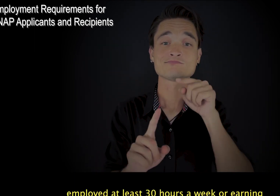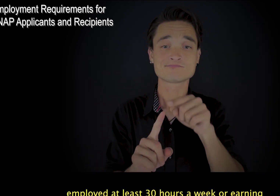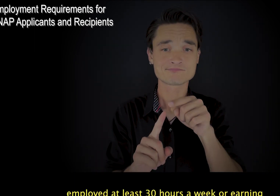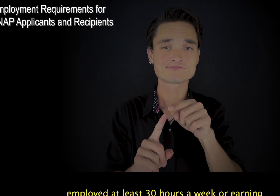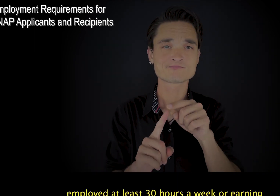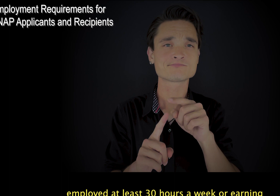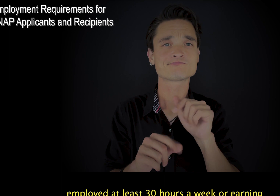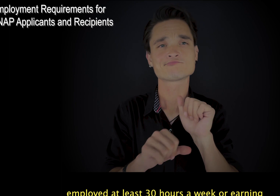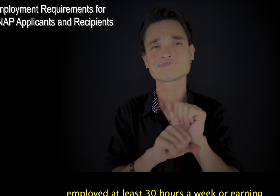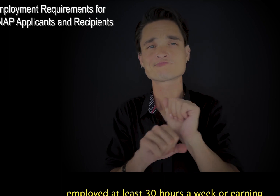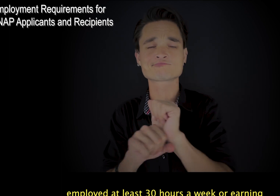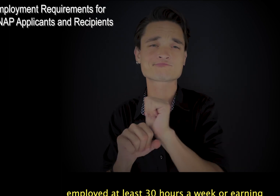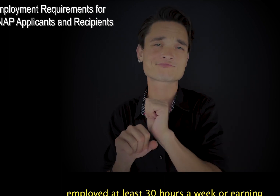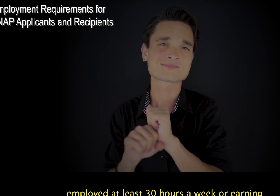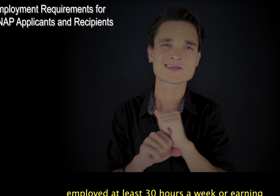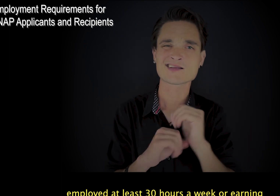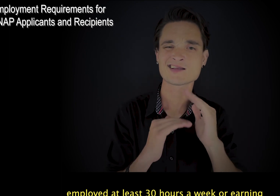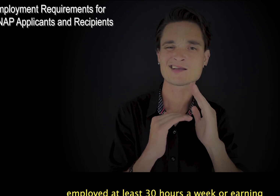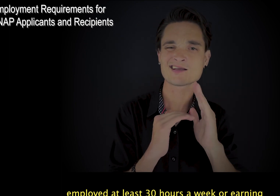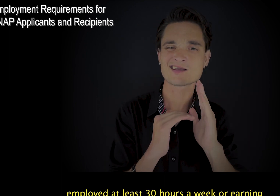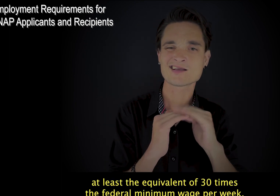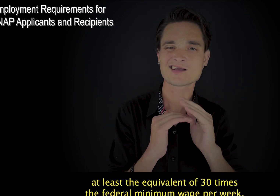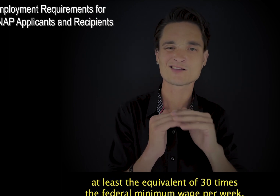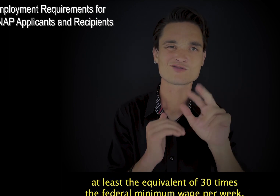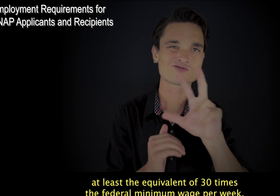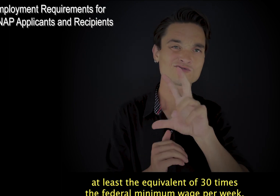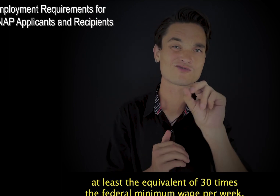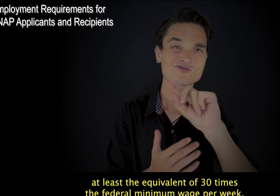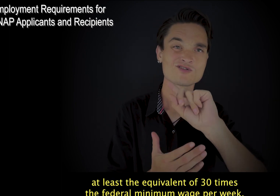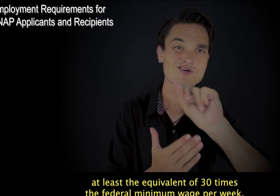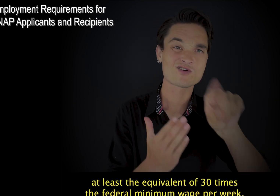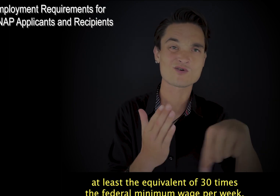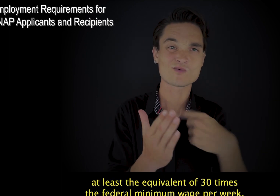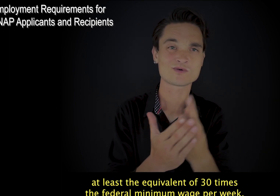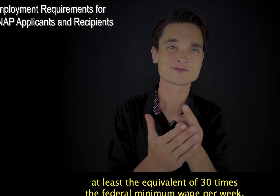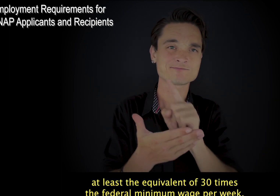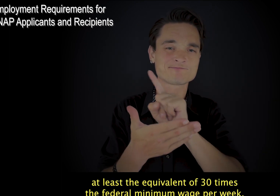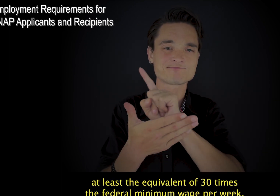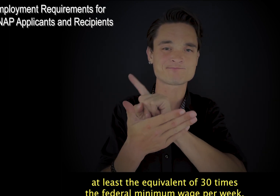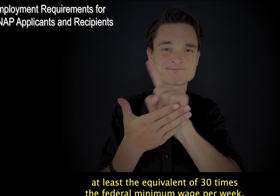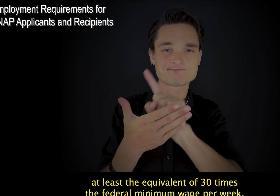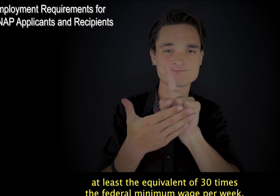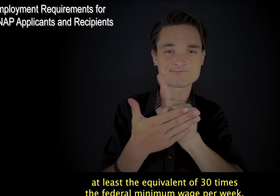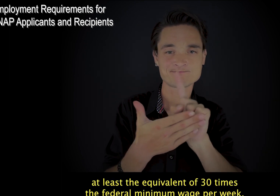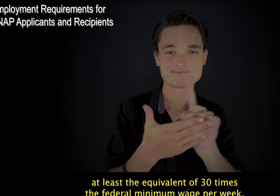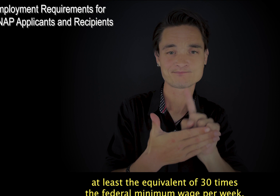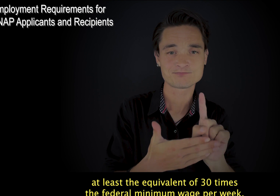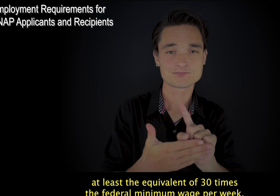employed at least 30 hours a week or earning at least the equivalent of 30 times the federal minimum wage per week.